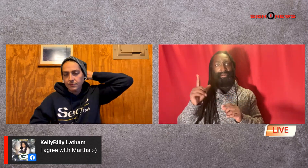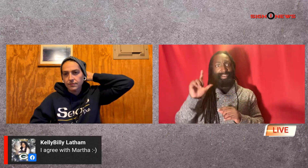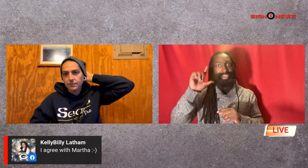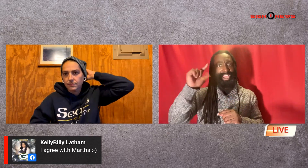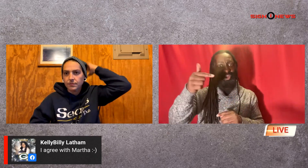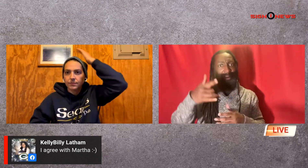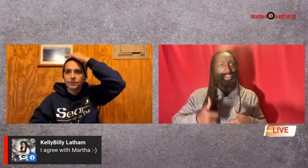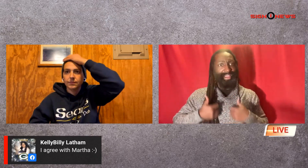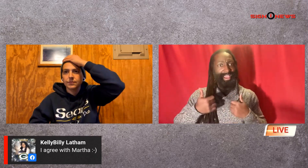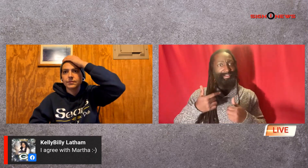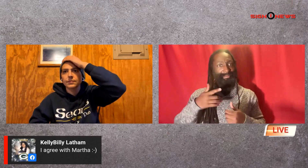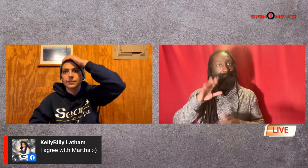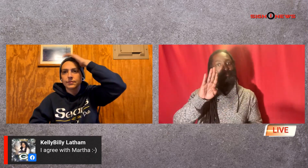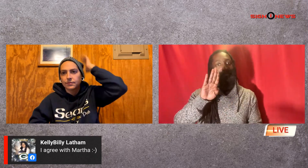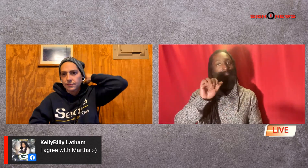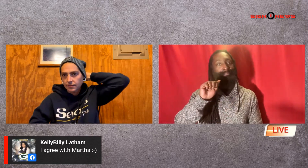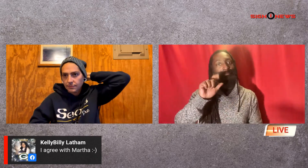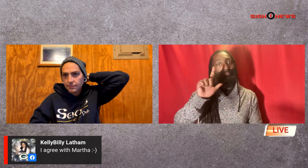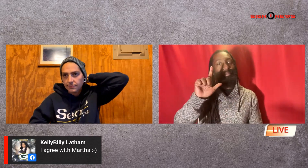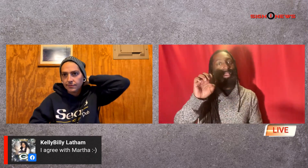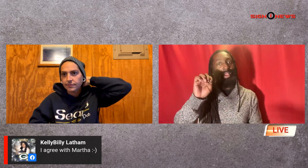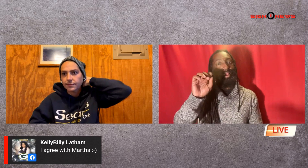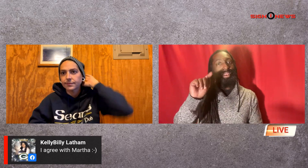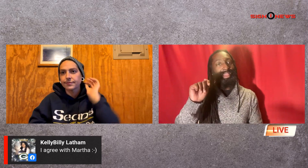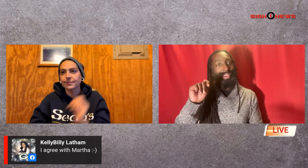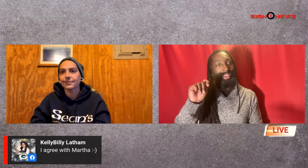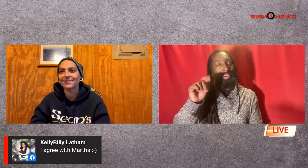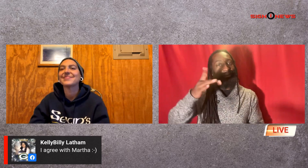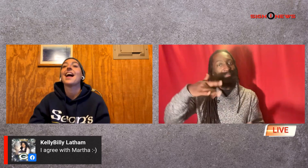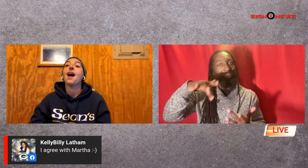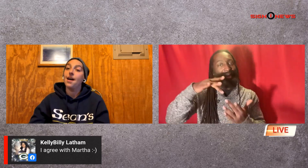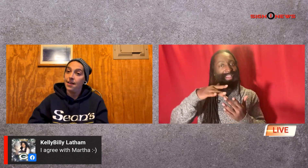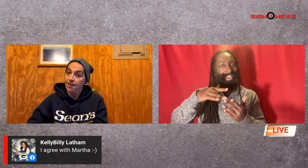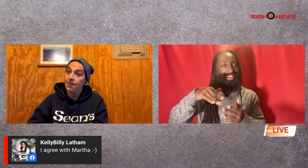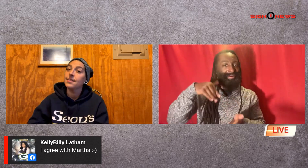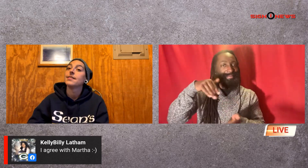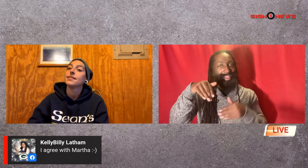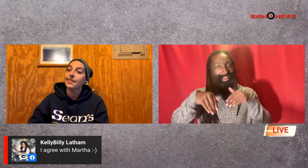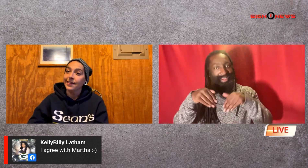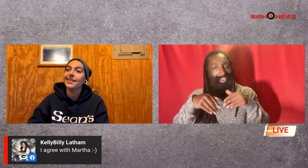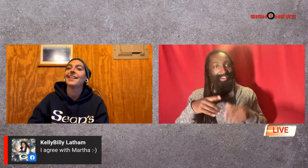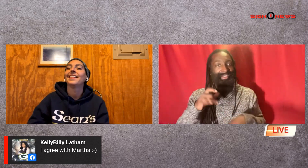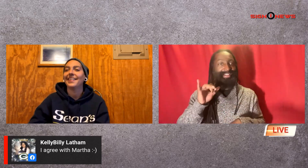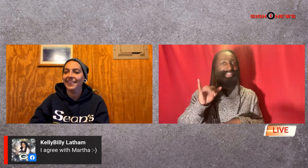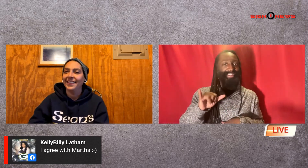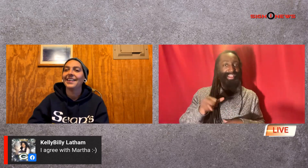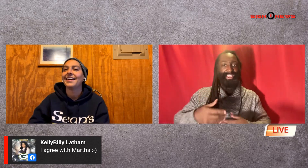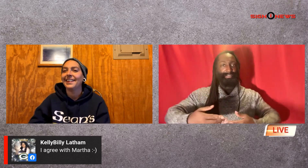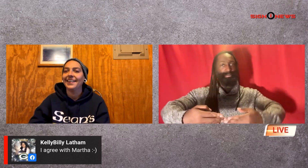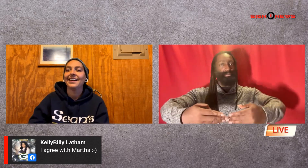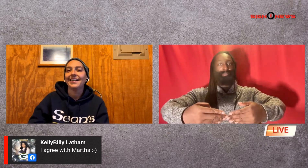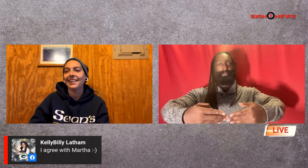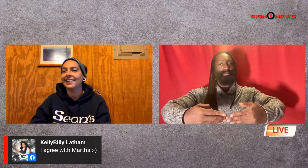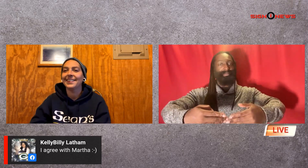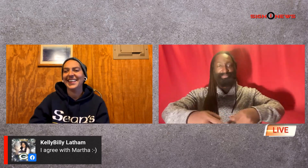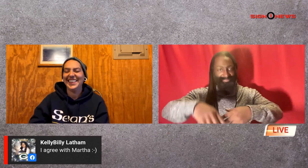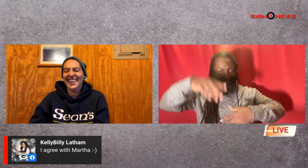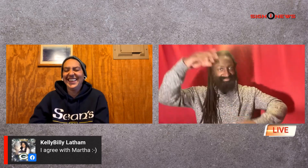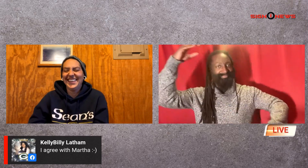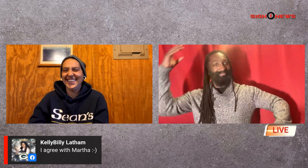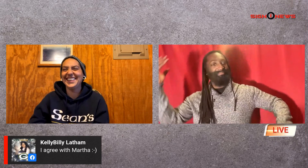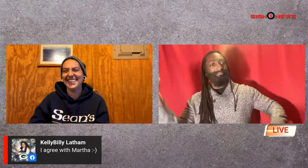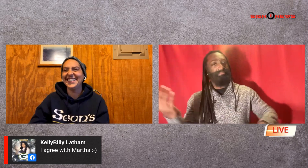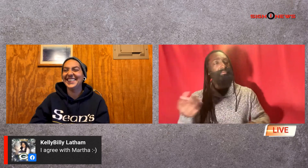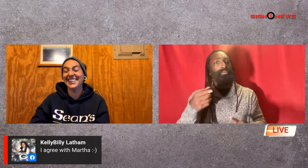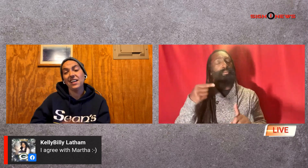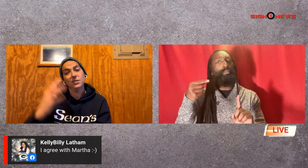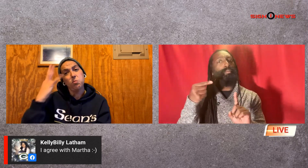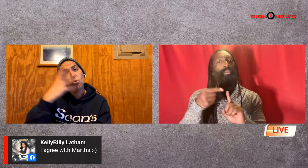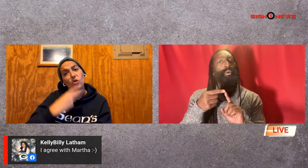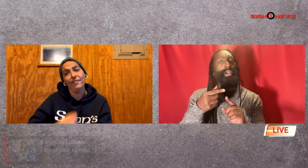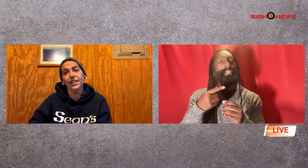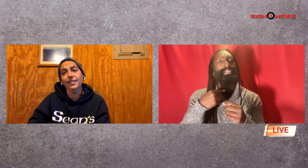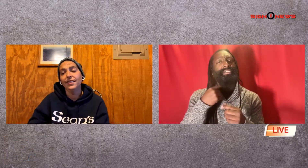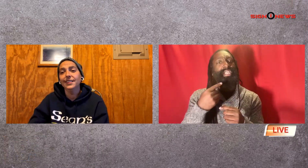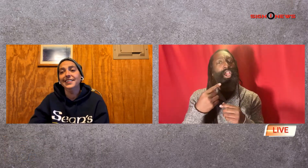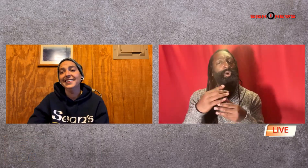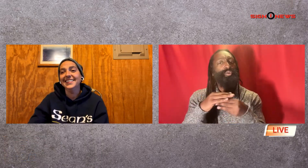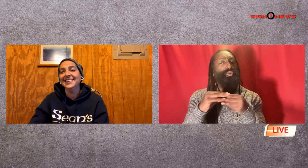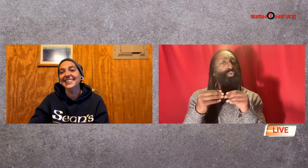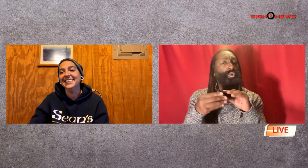then later in life I started dancing ballet very formal but the point is just to tell